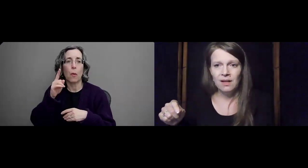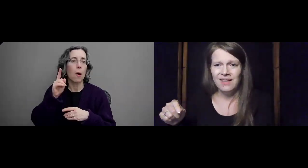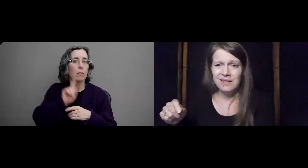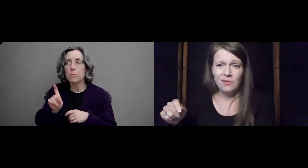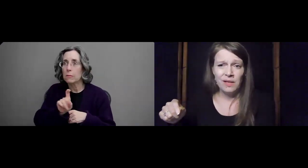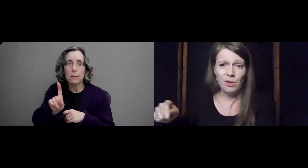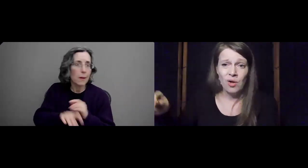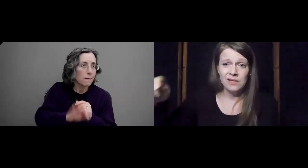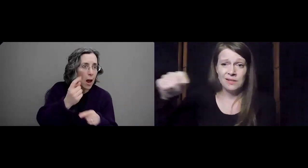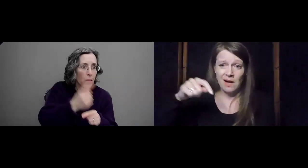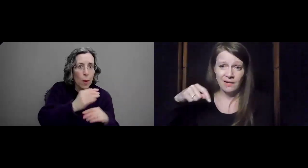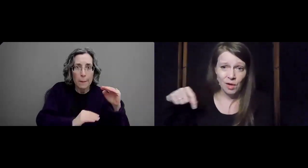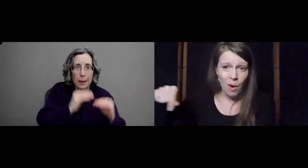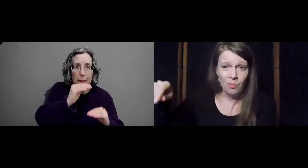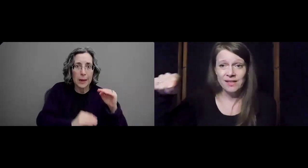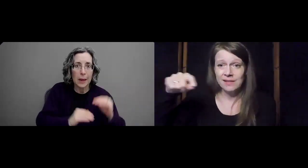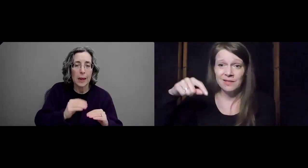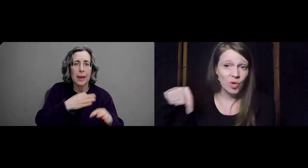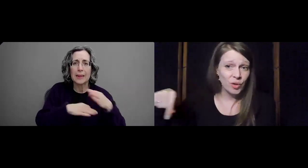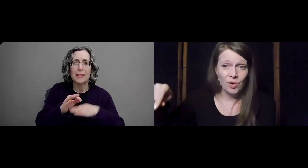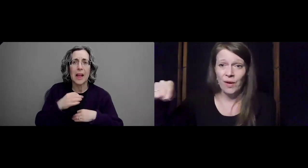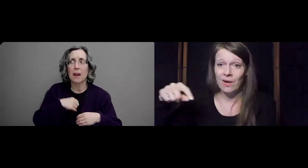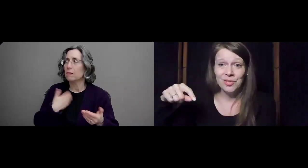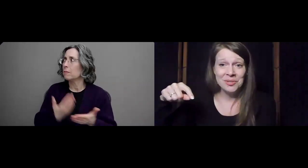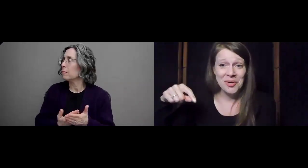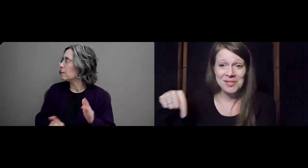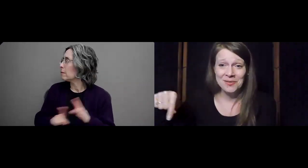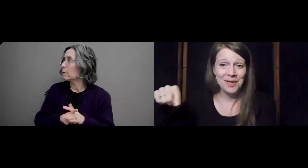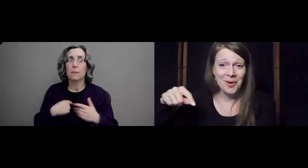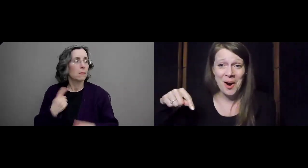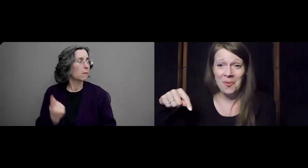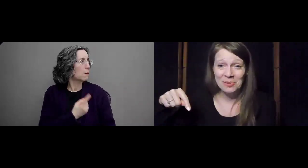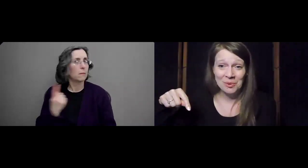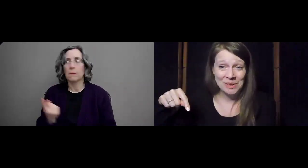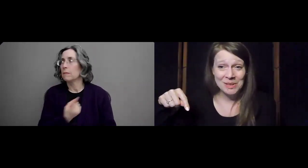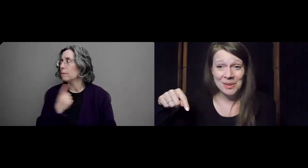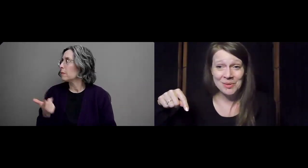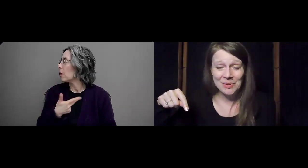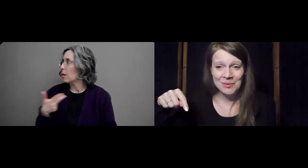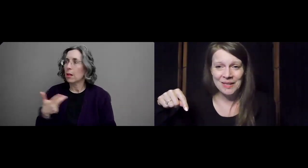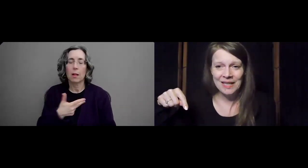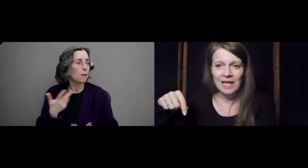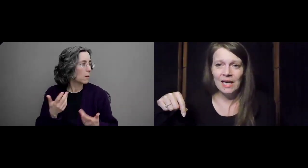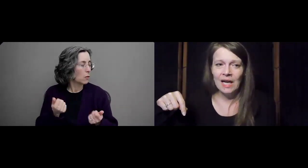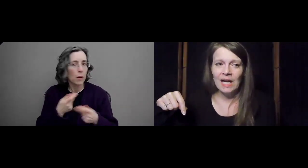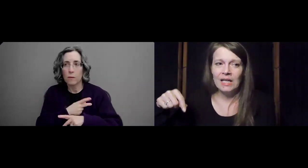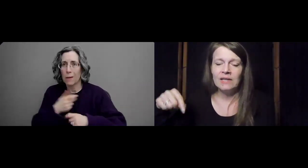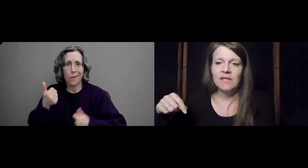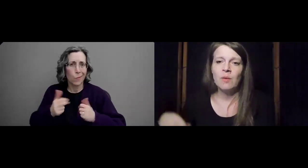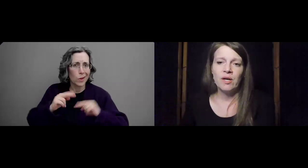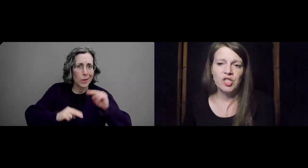to arrive early enough to locate the building you are in instead of being lost inside of the complex circling around trying